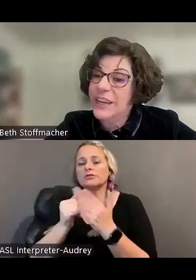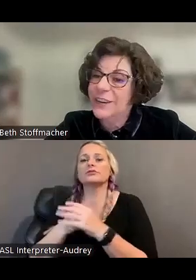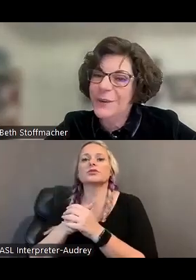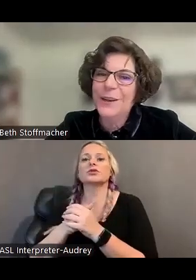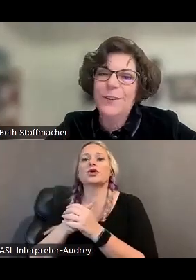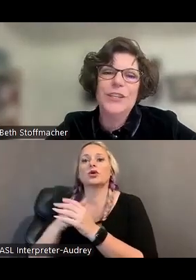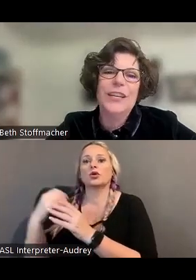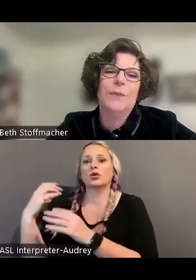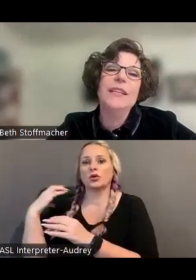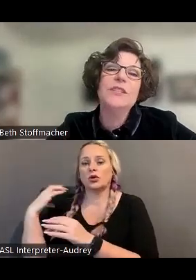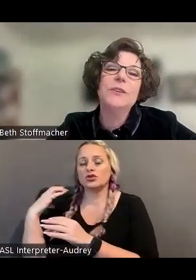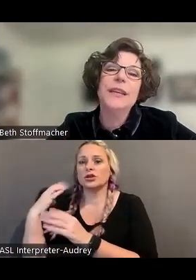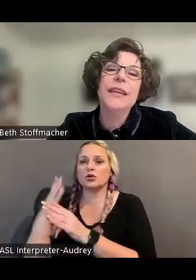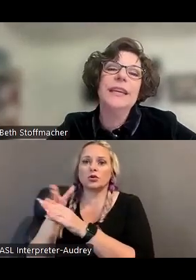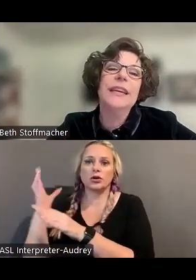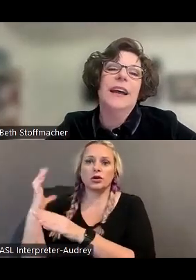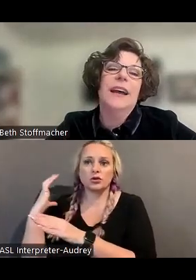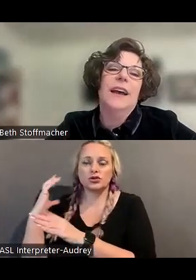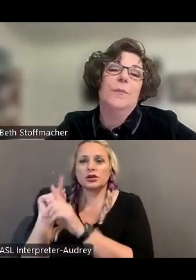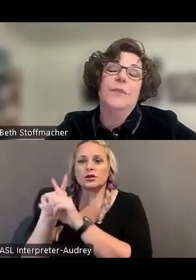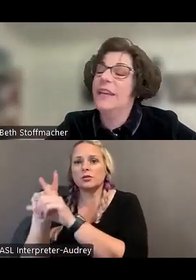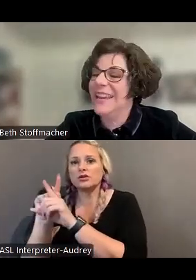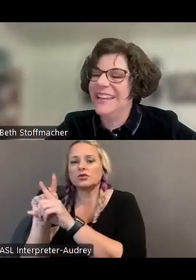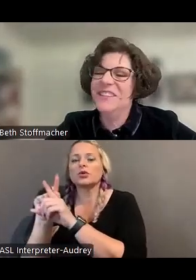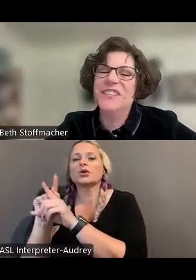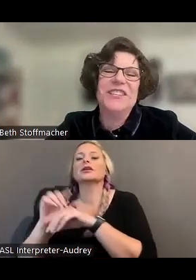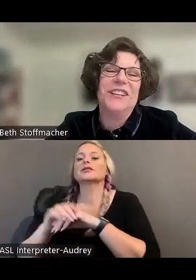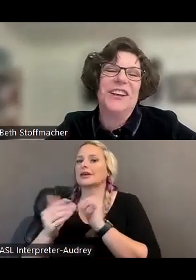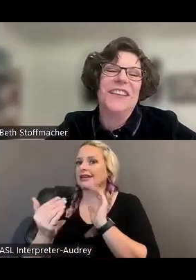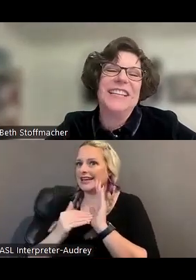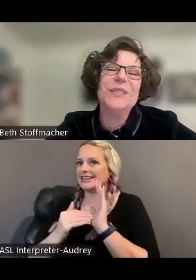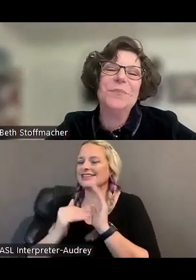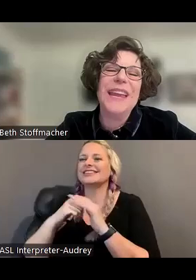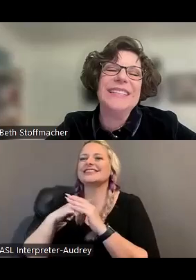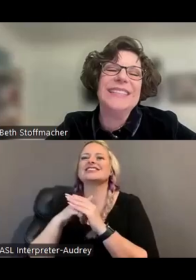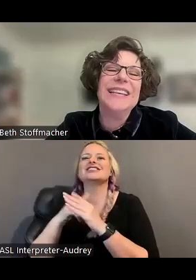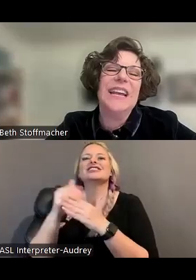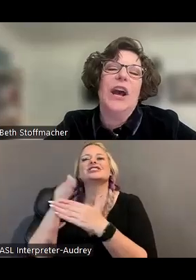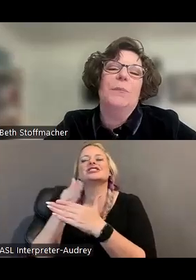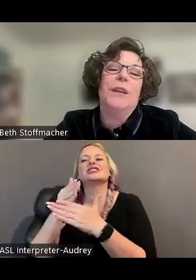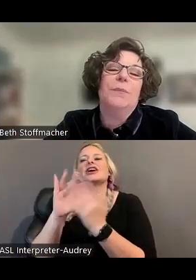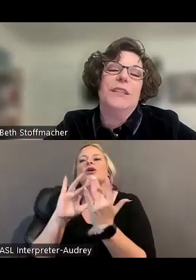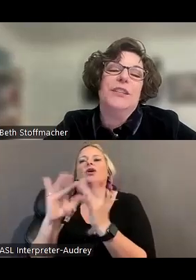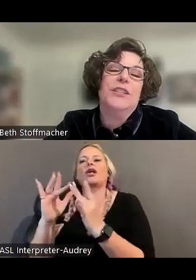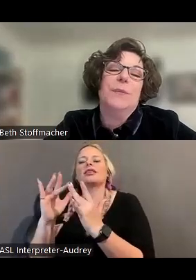career coaching, and mentoring. Again, the shared online space, peer mentorship,